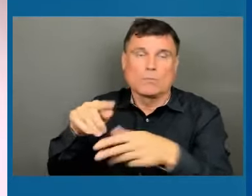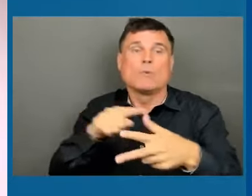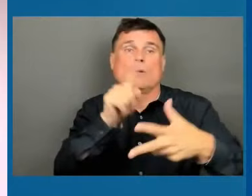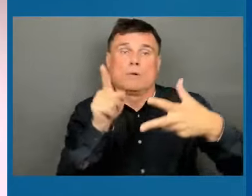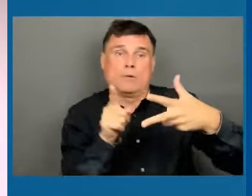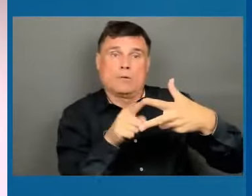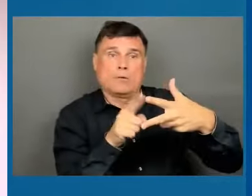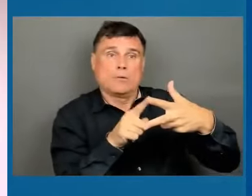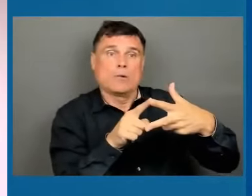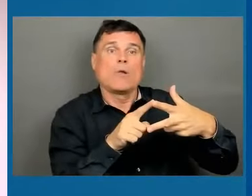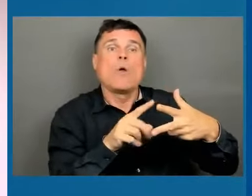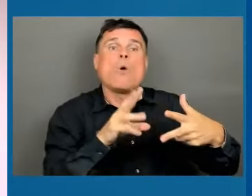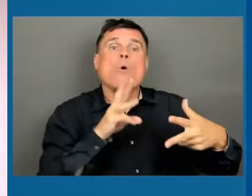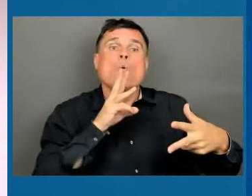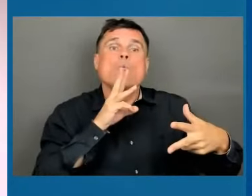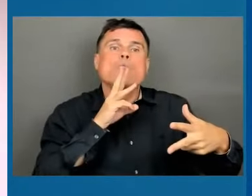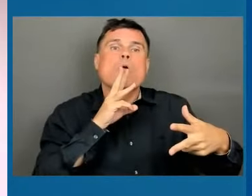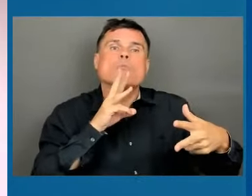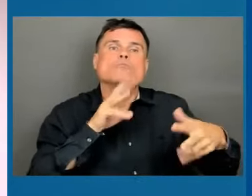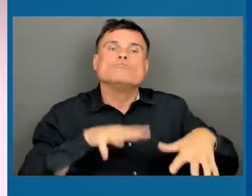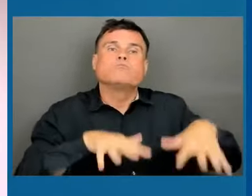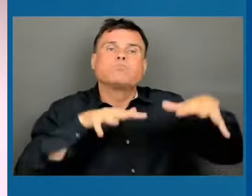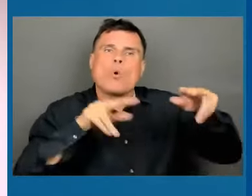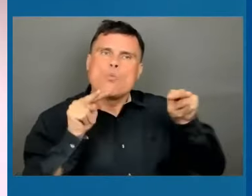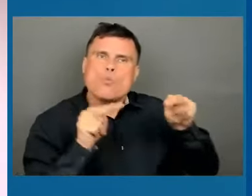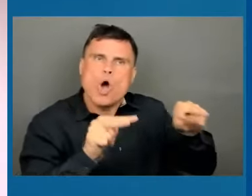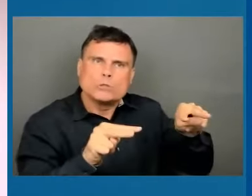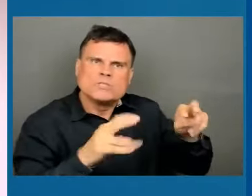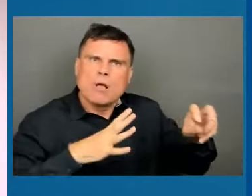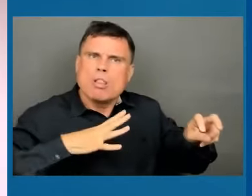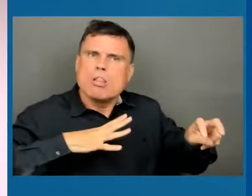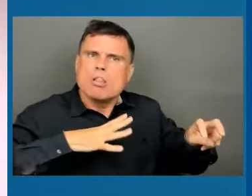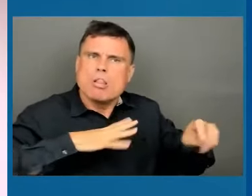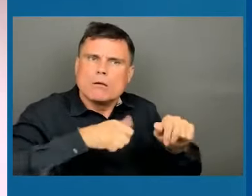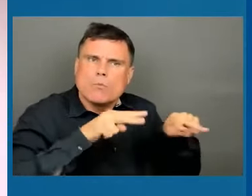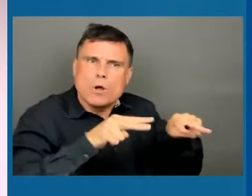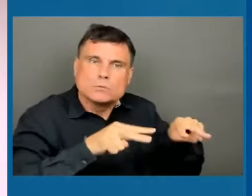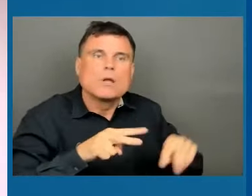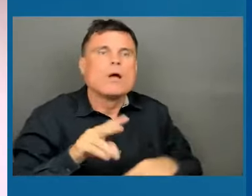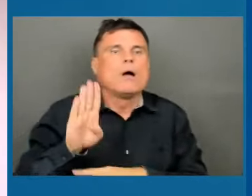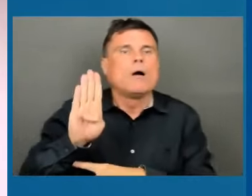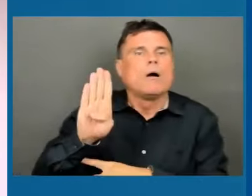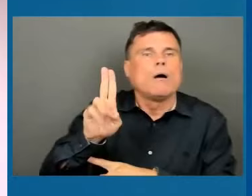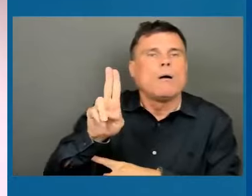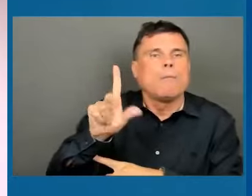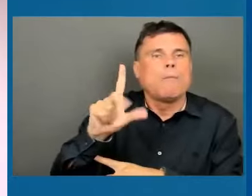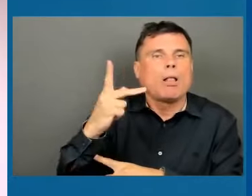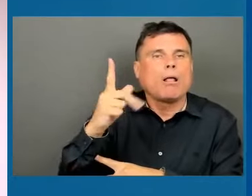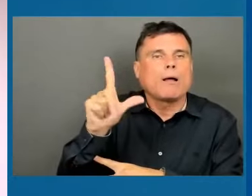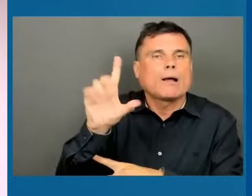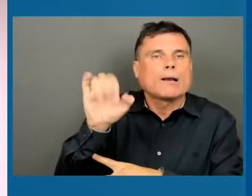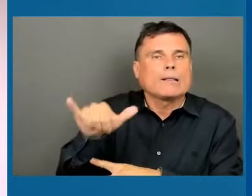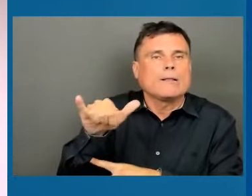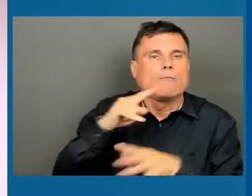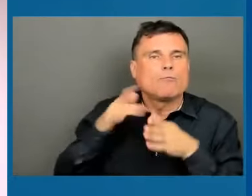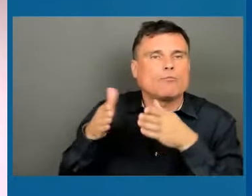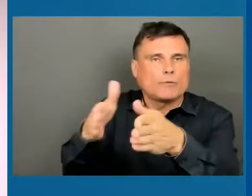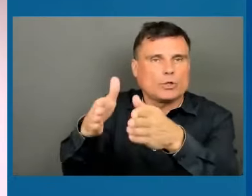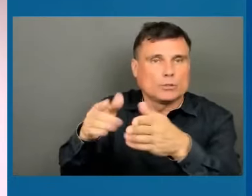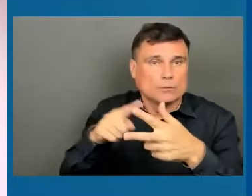rivers and high stream advisories and other areas in the northwest. These rivers are working through their peak snow